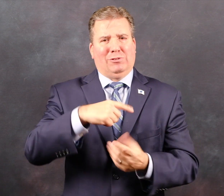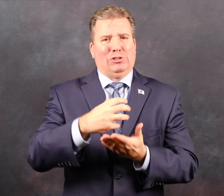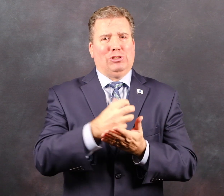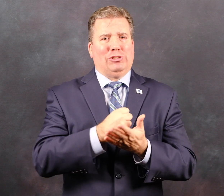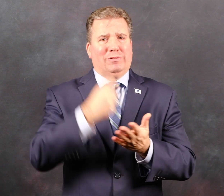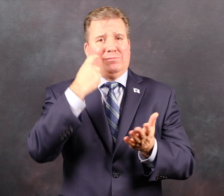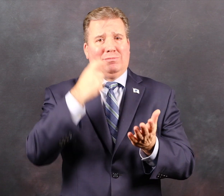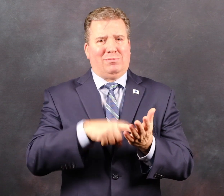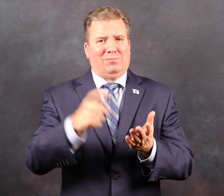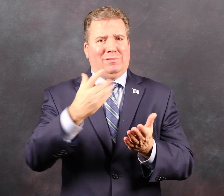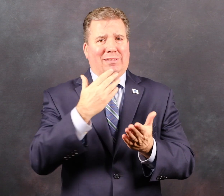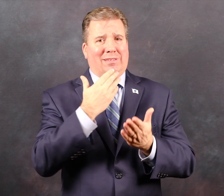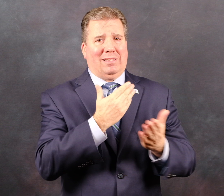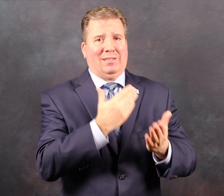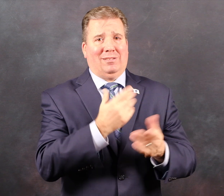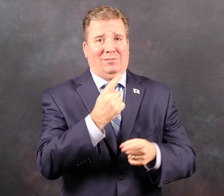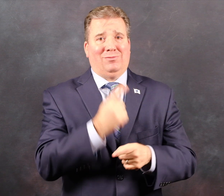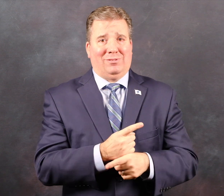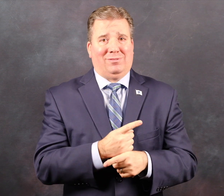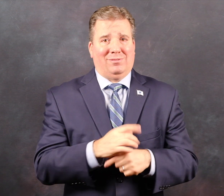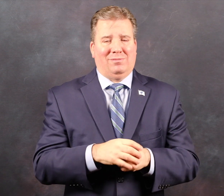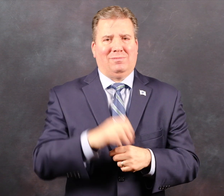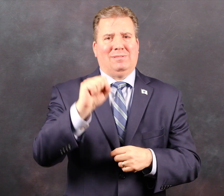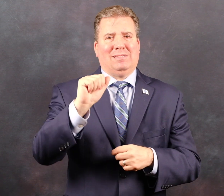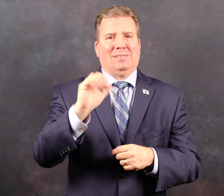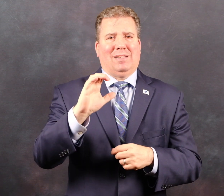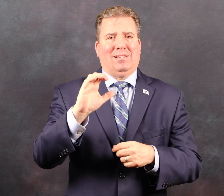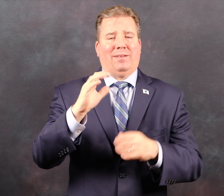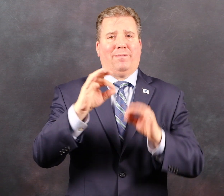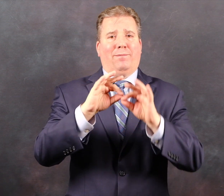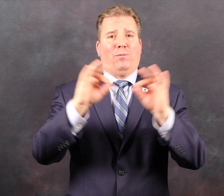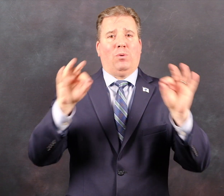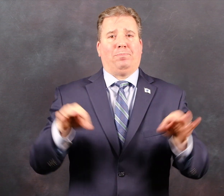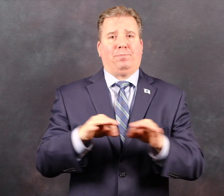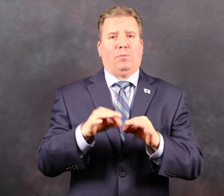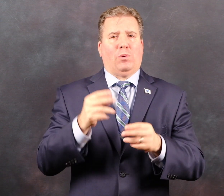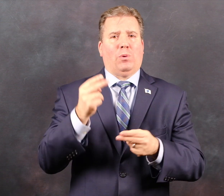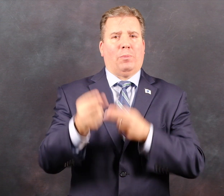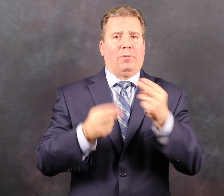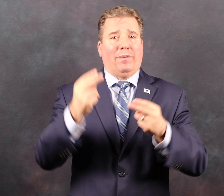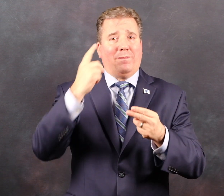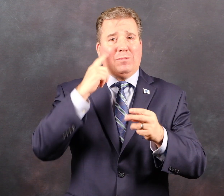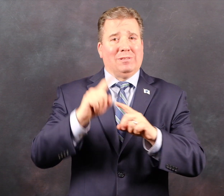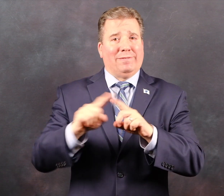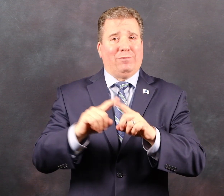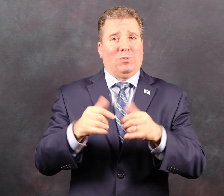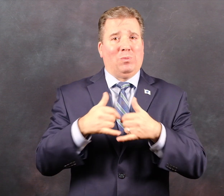I think you’ll agree that these individuals are deserving of our recognition and thanks.